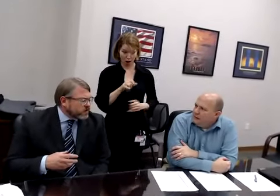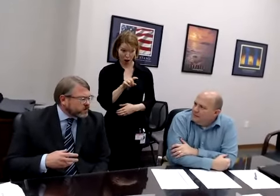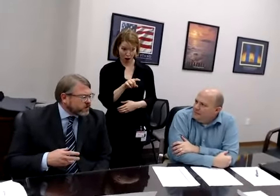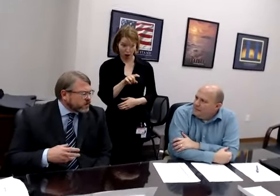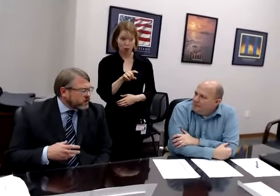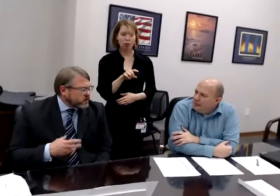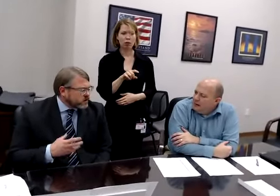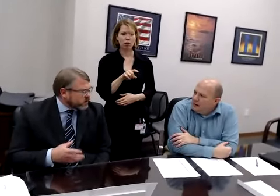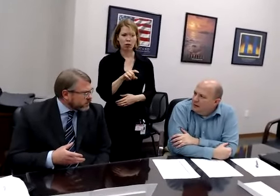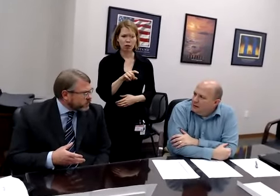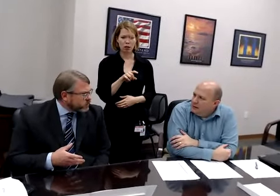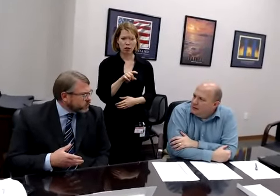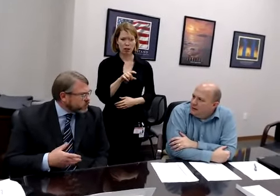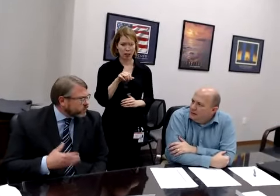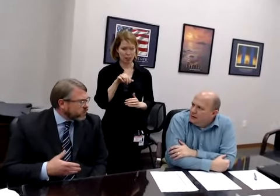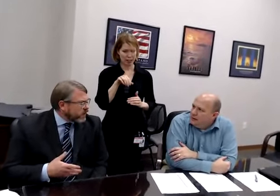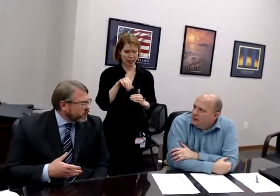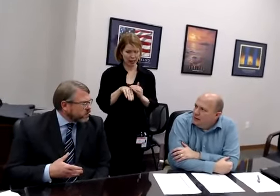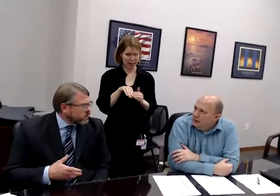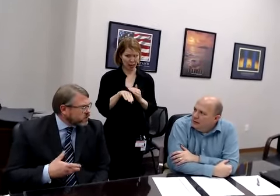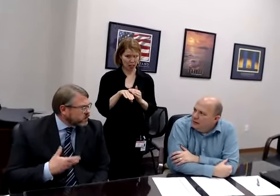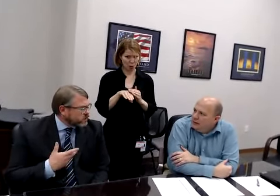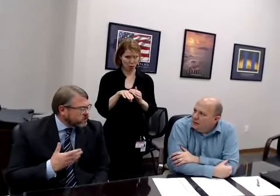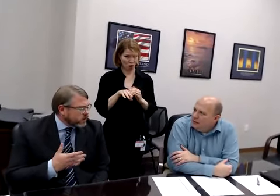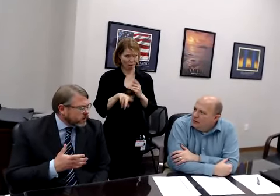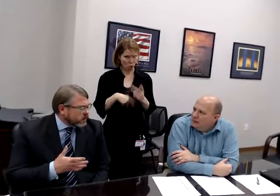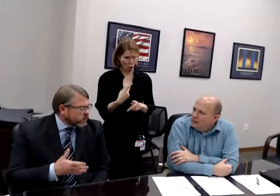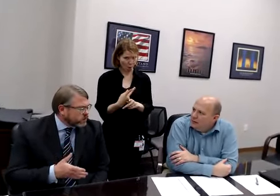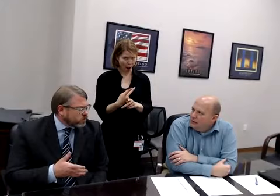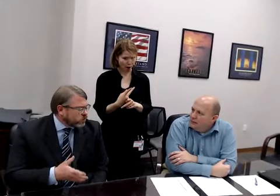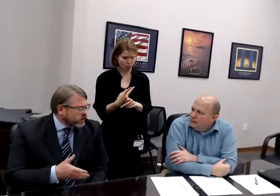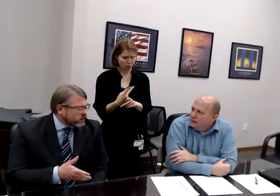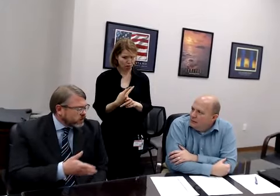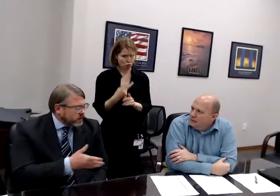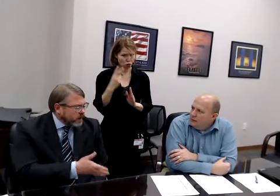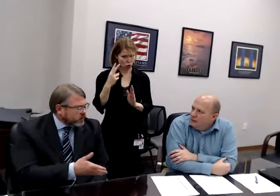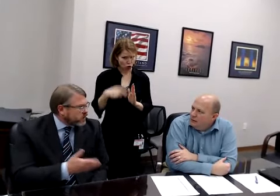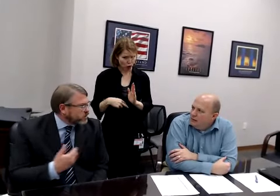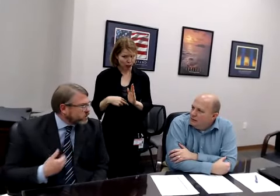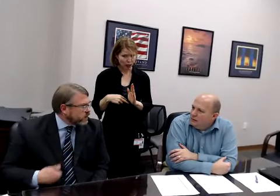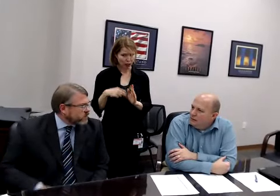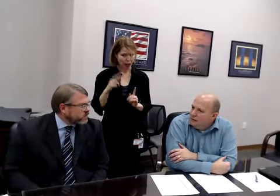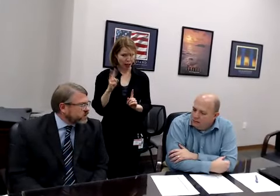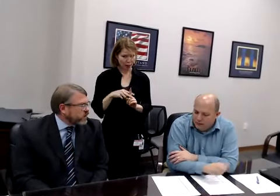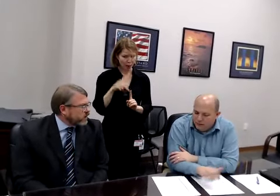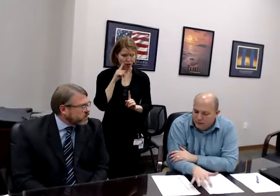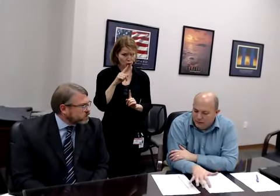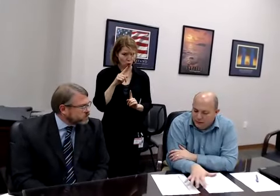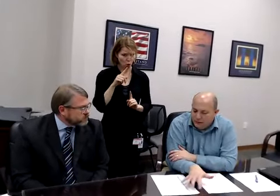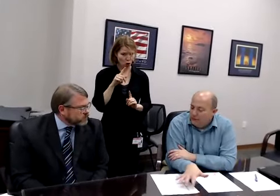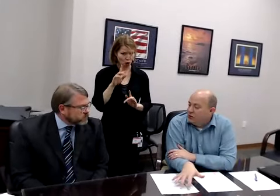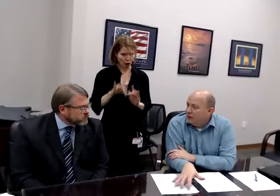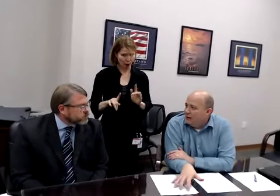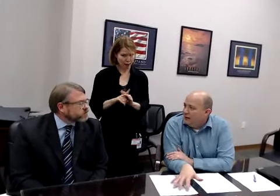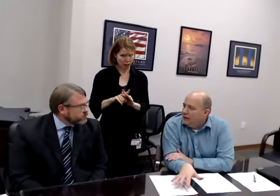is it in an accessible format that you can read the application for absentee ballot? The 11 G? - Mhm.